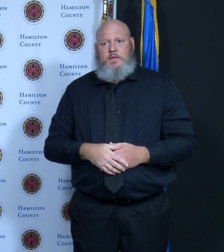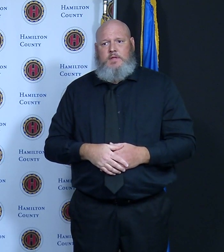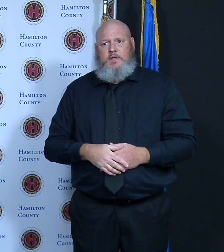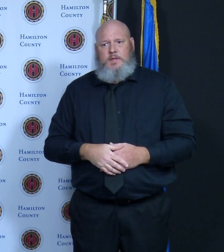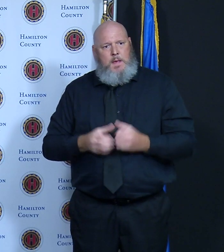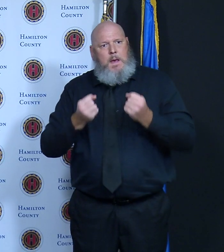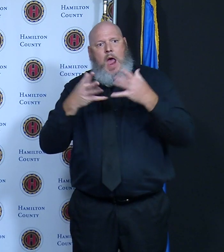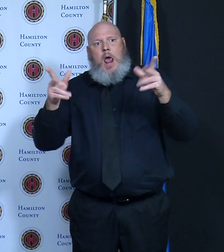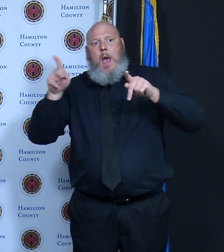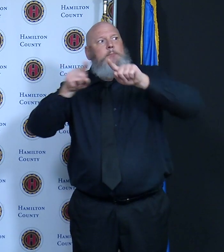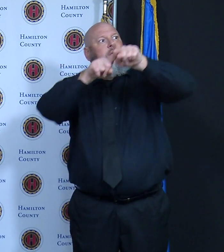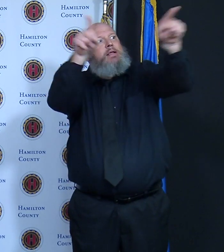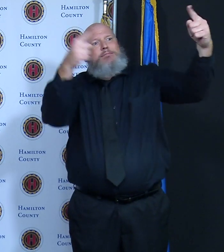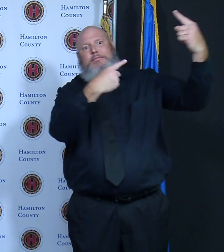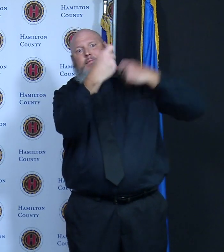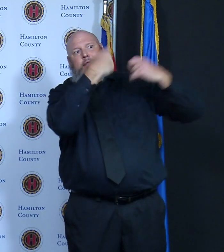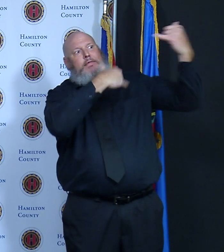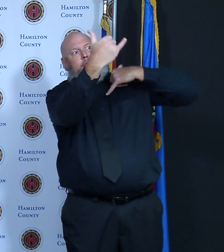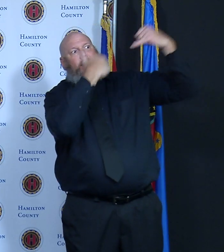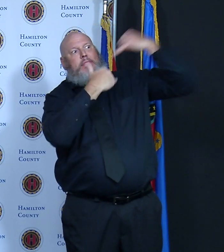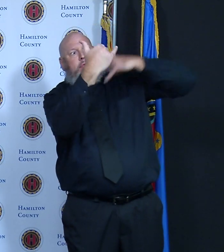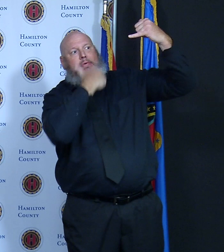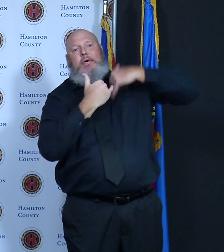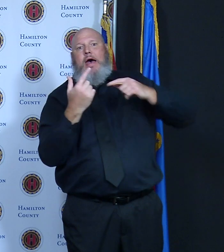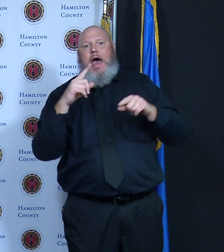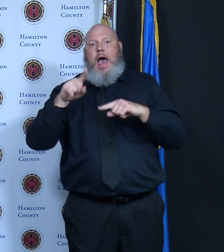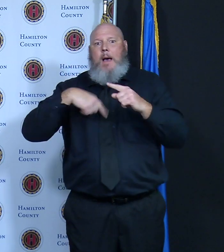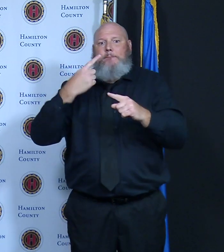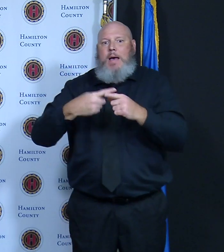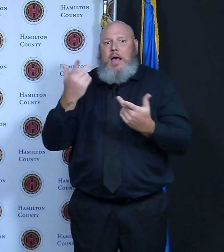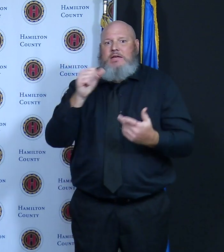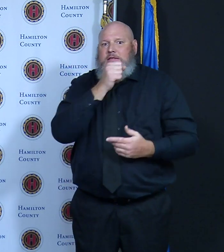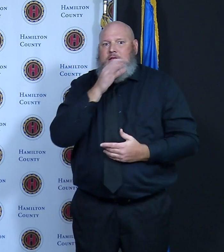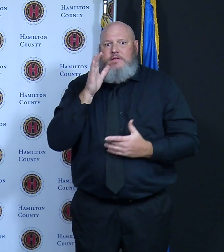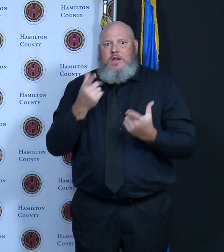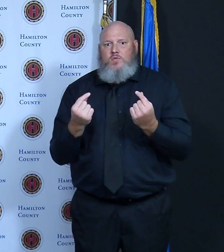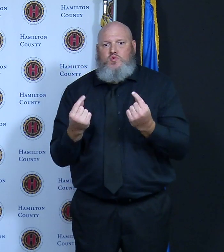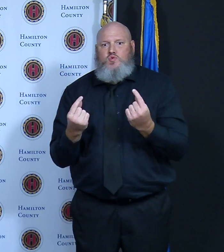bring her in and do our best to answer those questions so thanks again